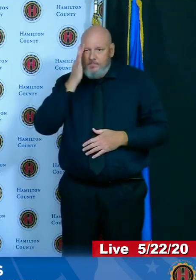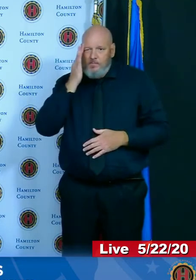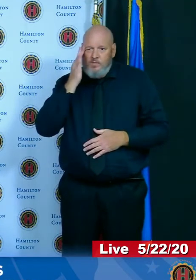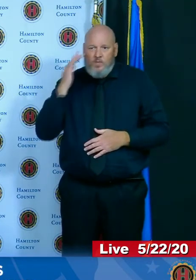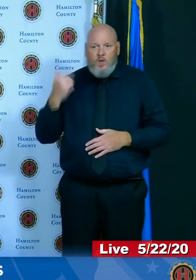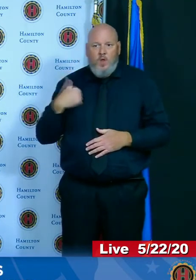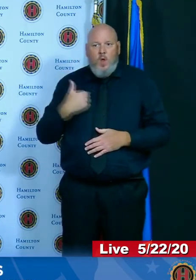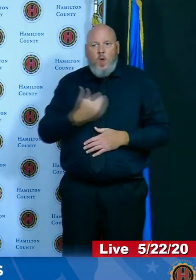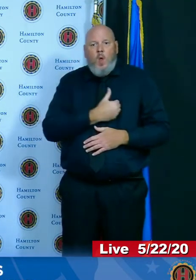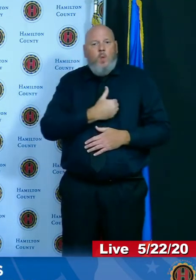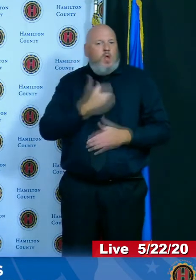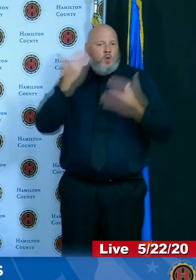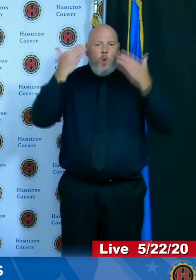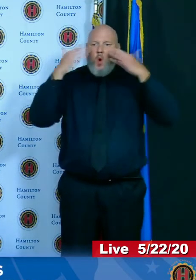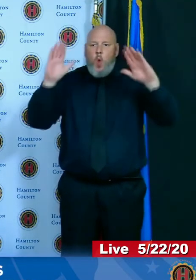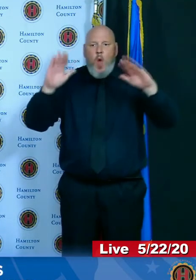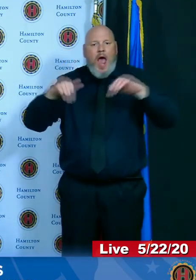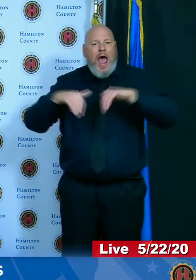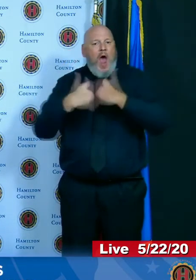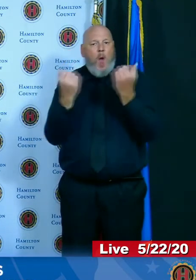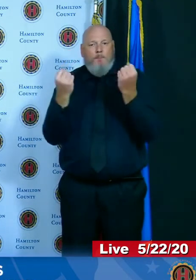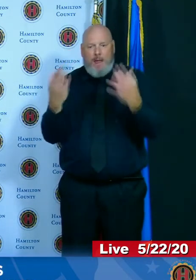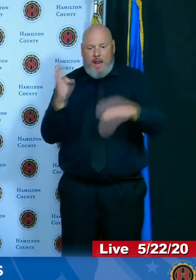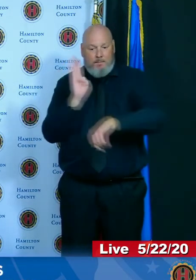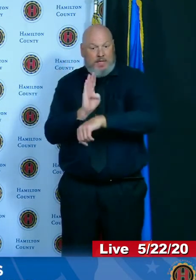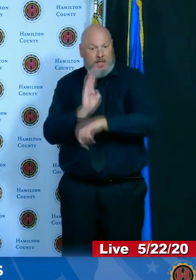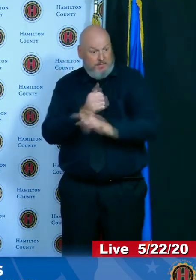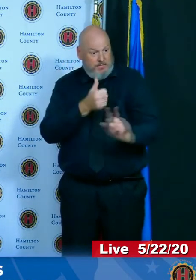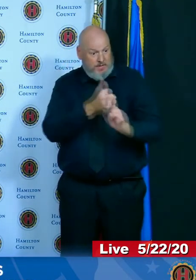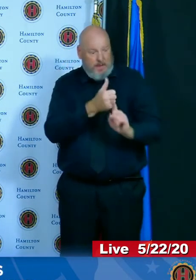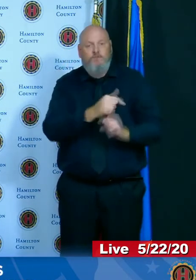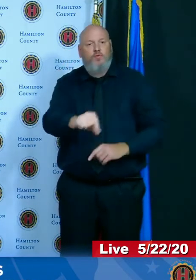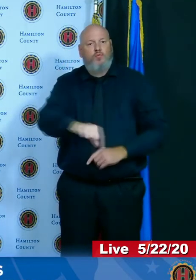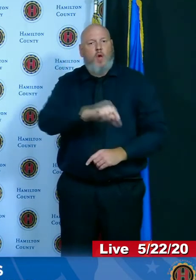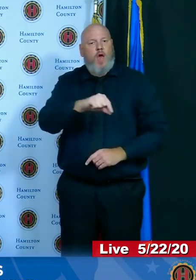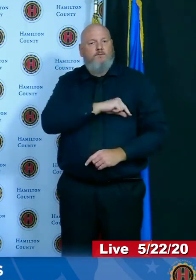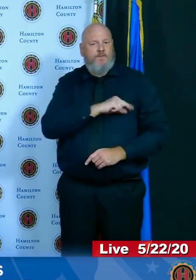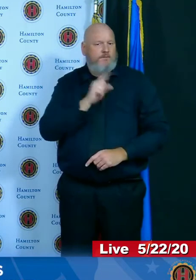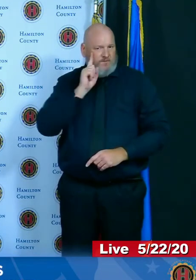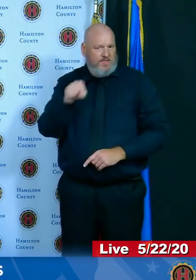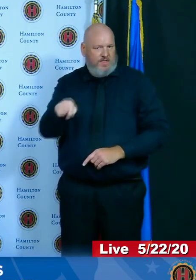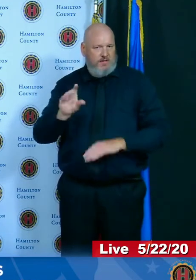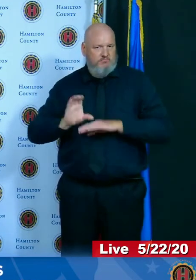what we know right now is that three hundred and eight businesses have